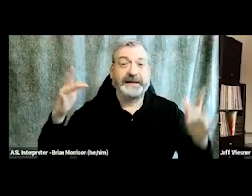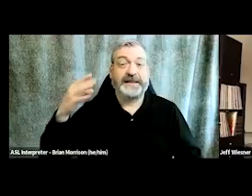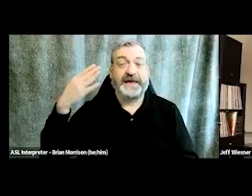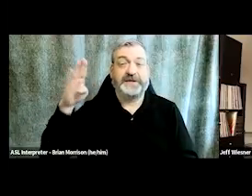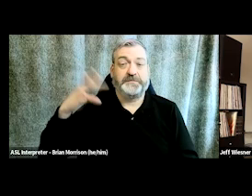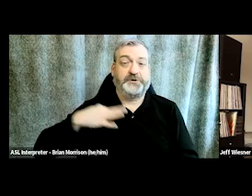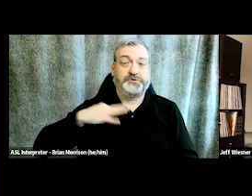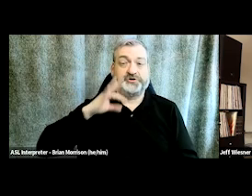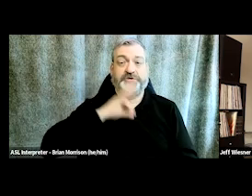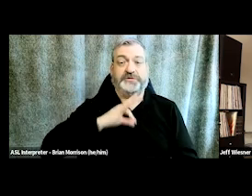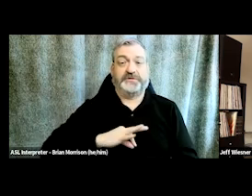I have short brown hair,